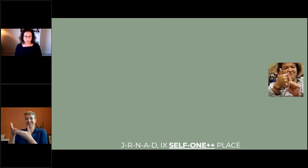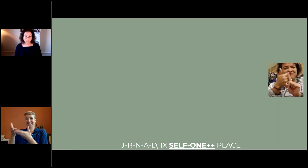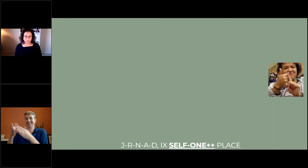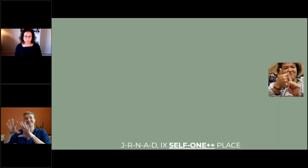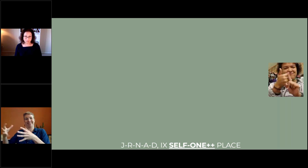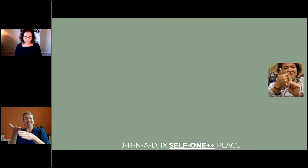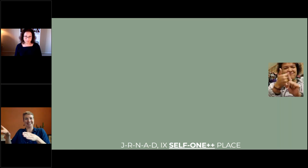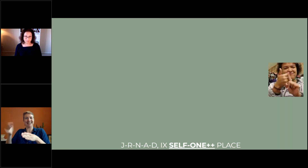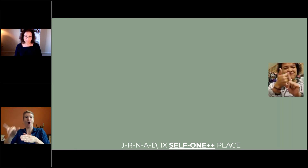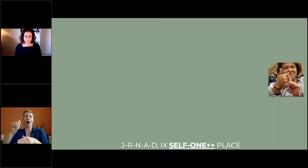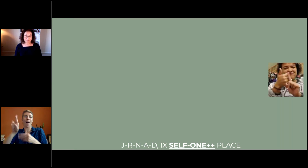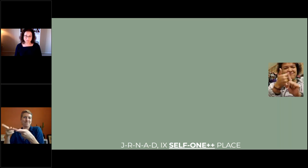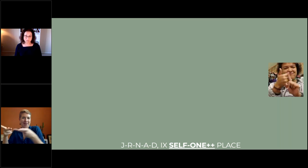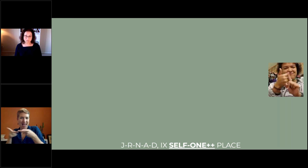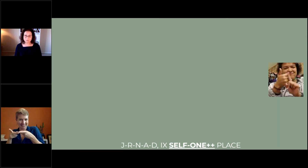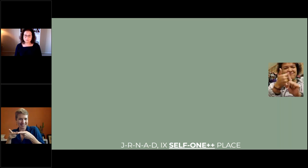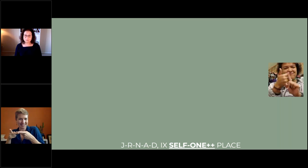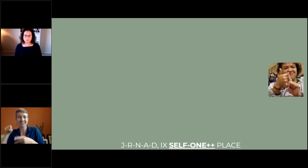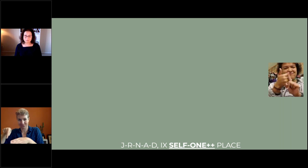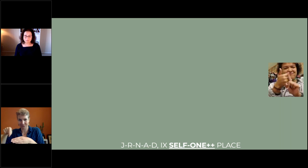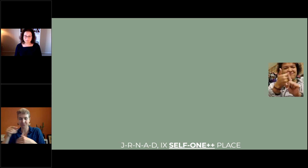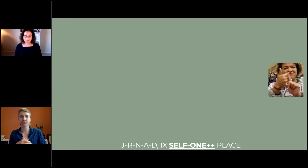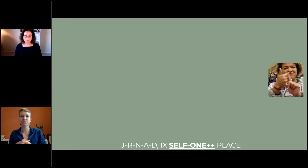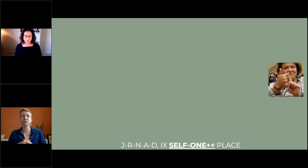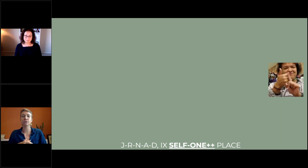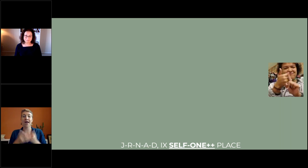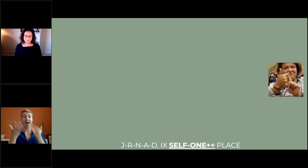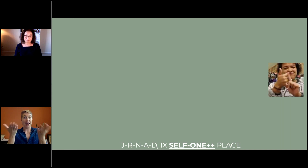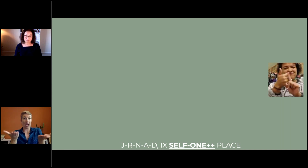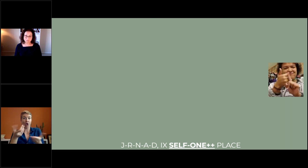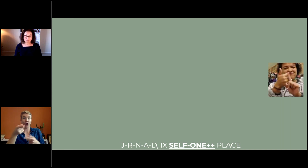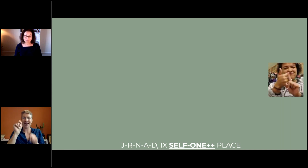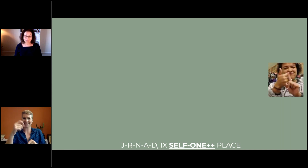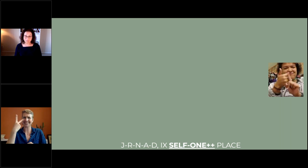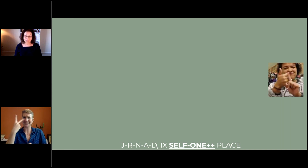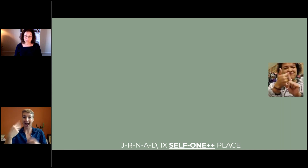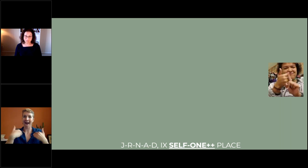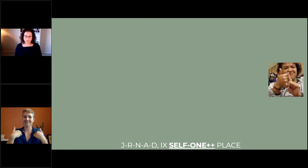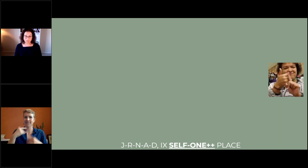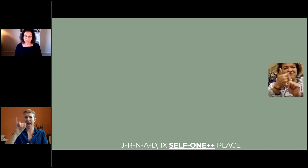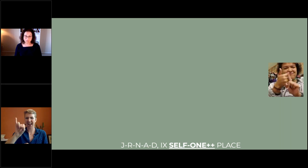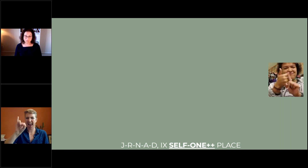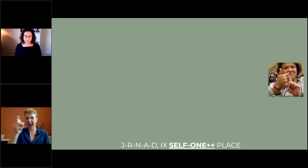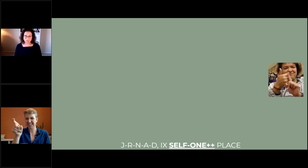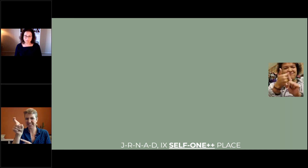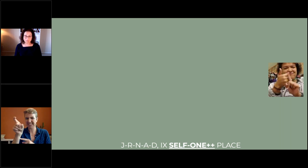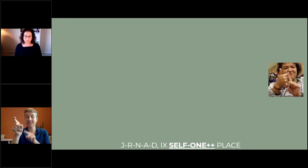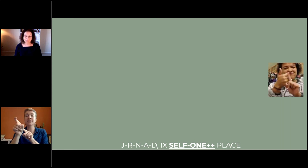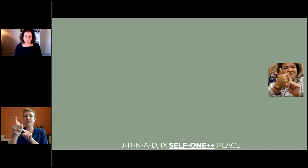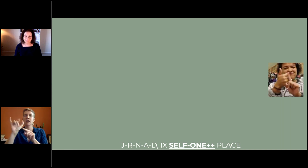And it’s being shown to be a member of the set of things that are a location.